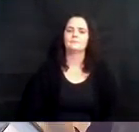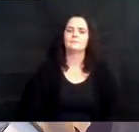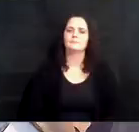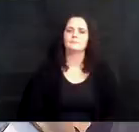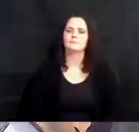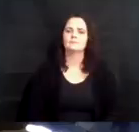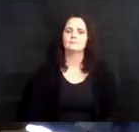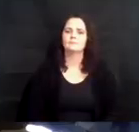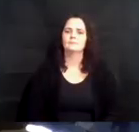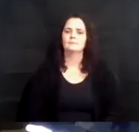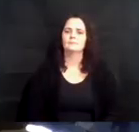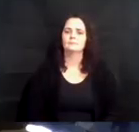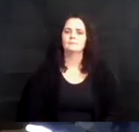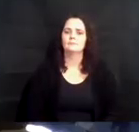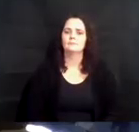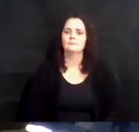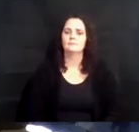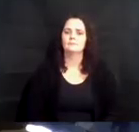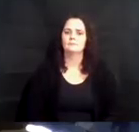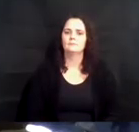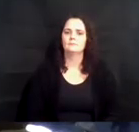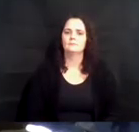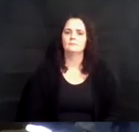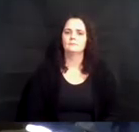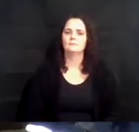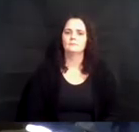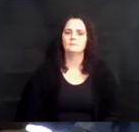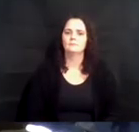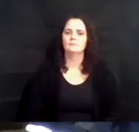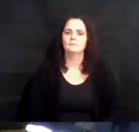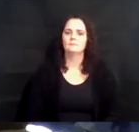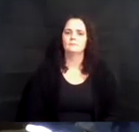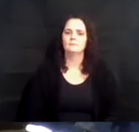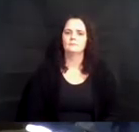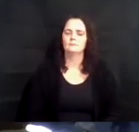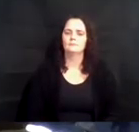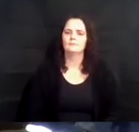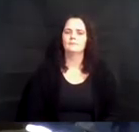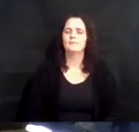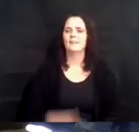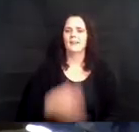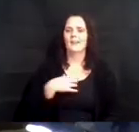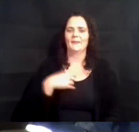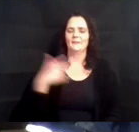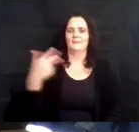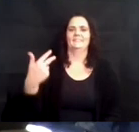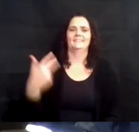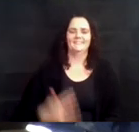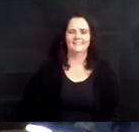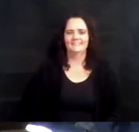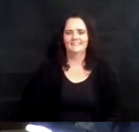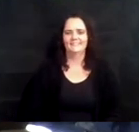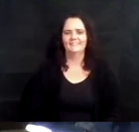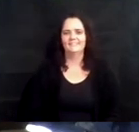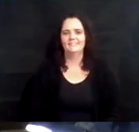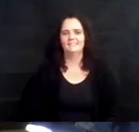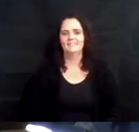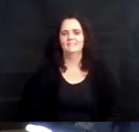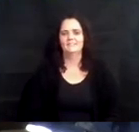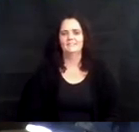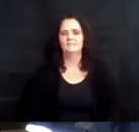Oh, you switched me over here, good, alright, I'm gonna cut